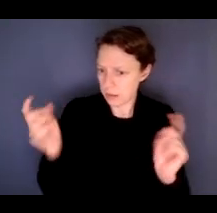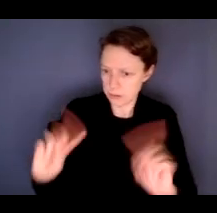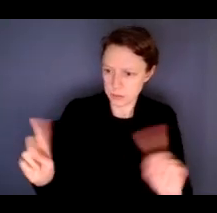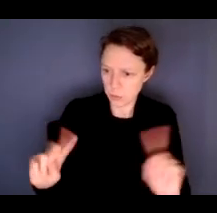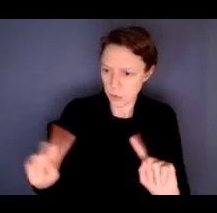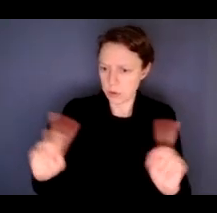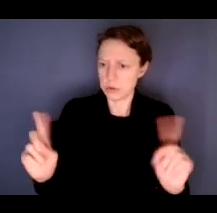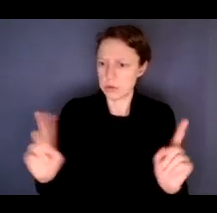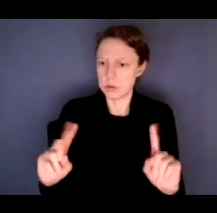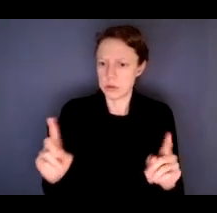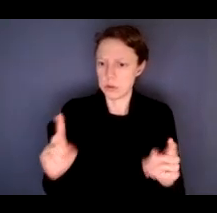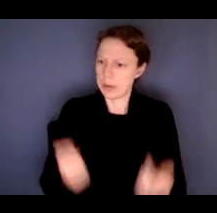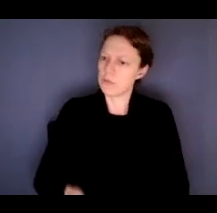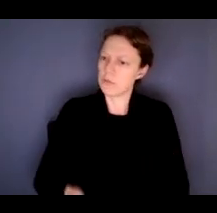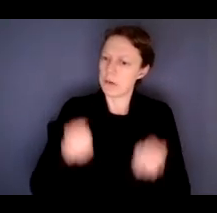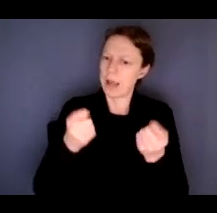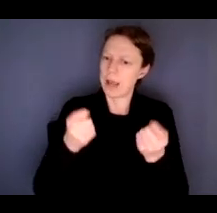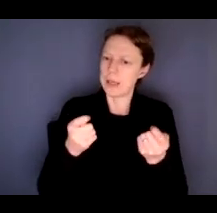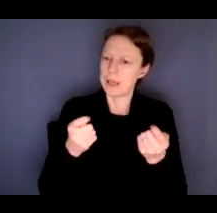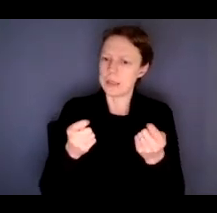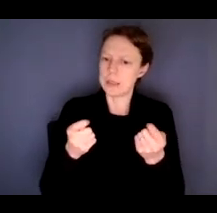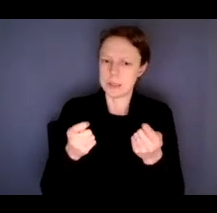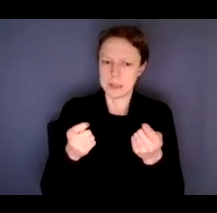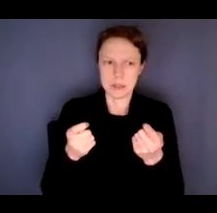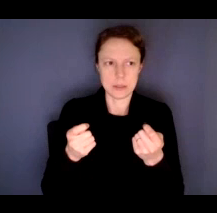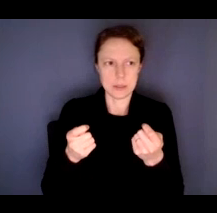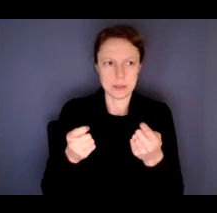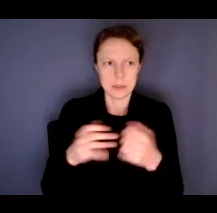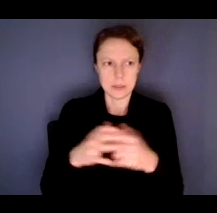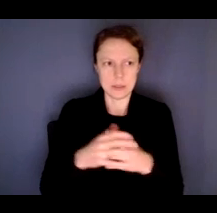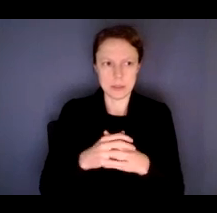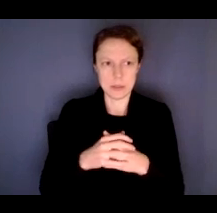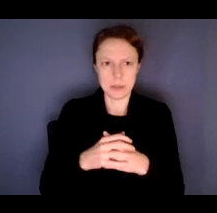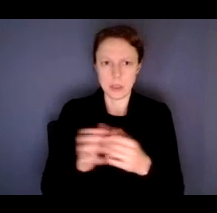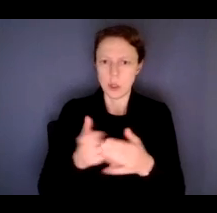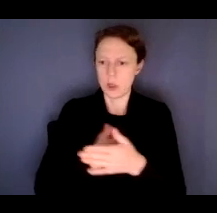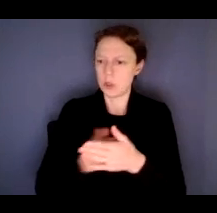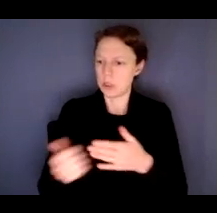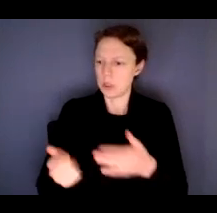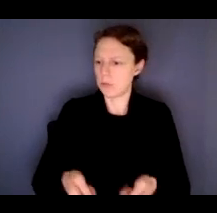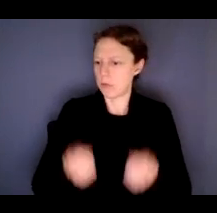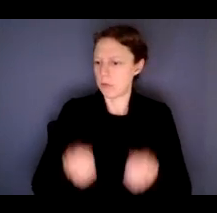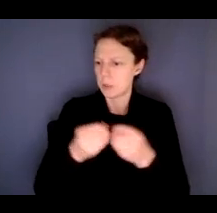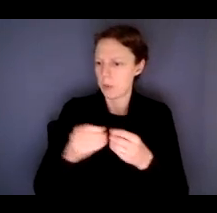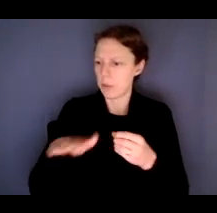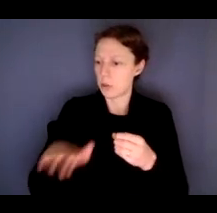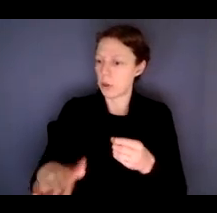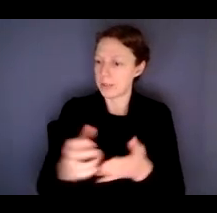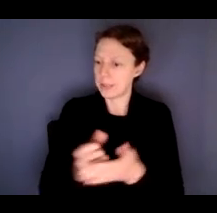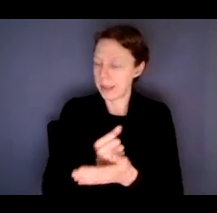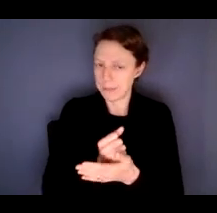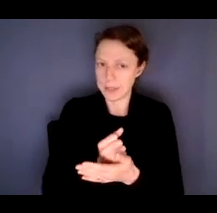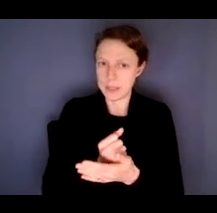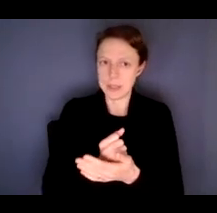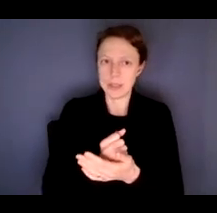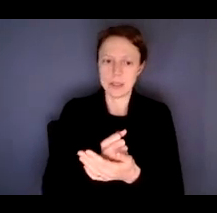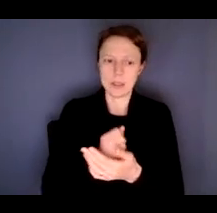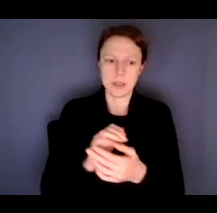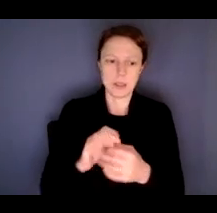raise those referable matters with the Department of Child Safety. Consistent with the memorandum of